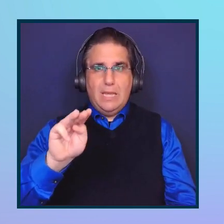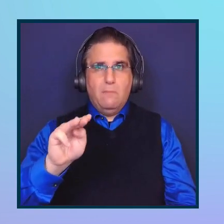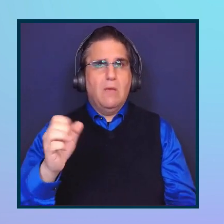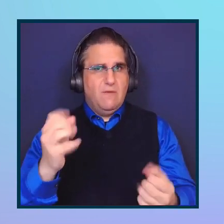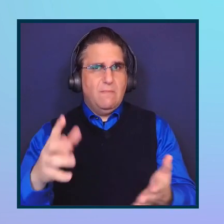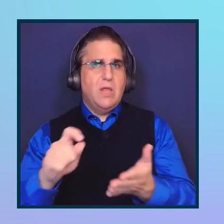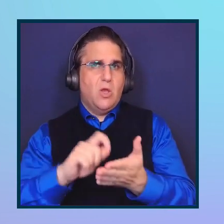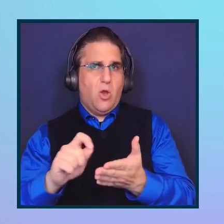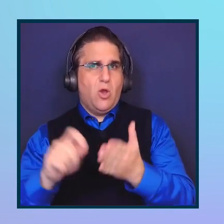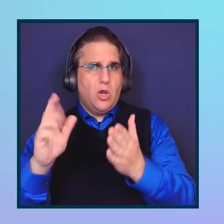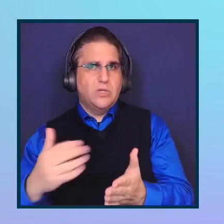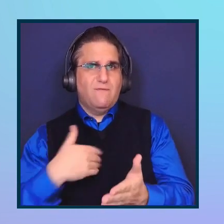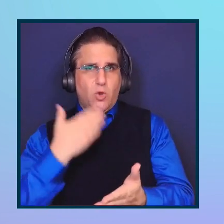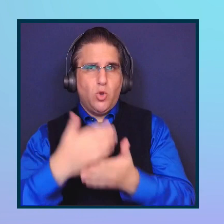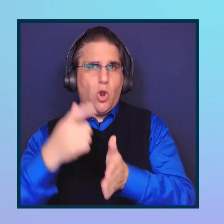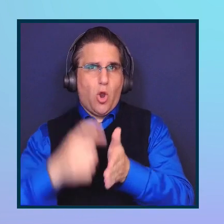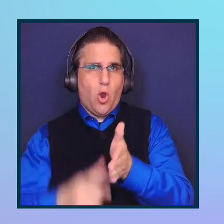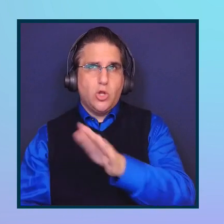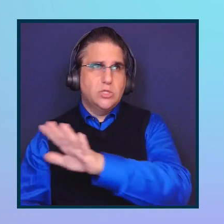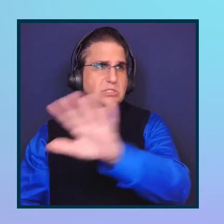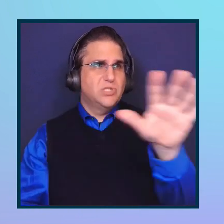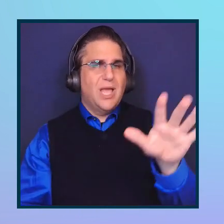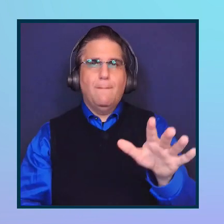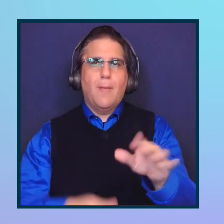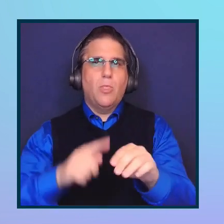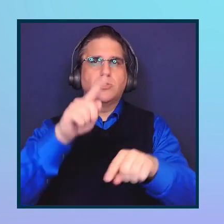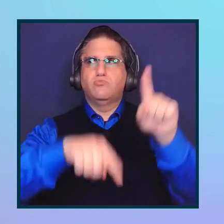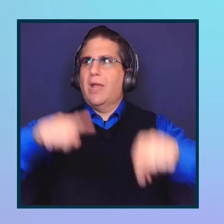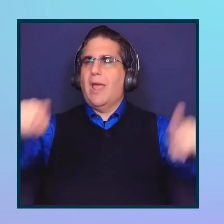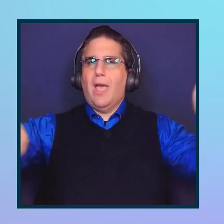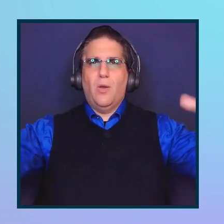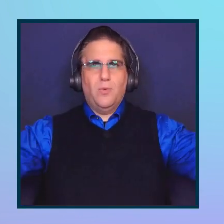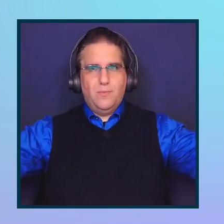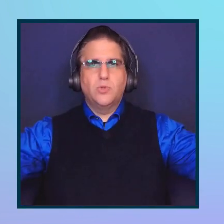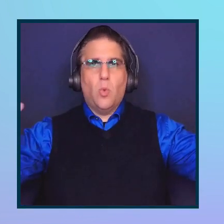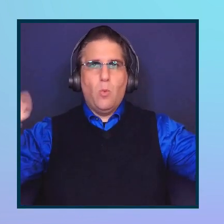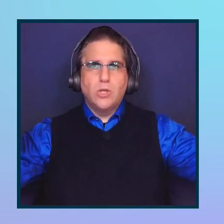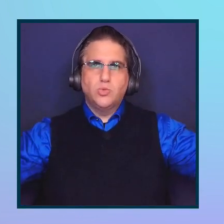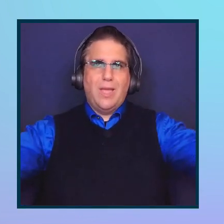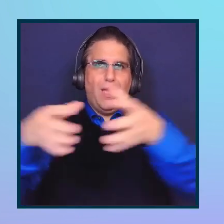in accessibility, but they're spare. So we need to gather them. And my goal is to gather them and have it in a centralized place.